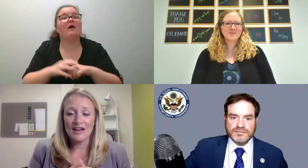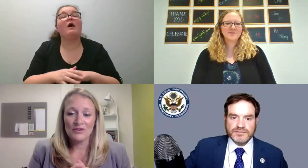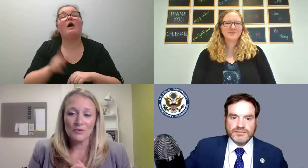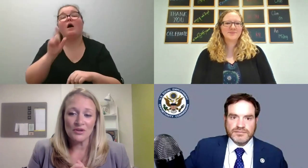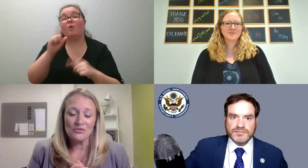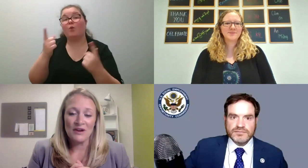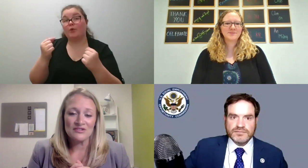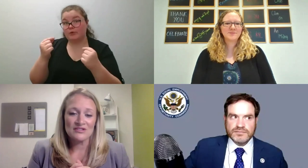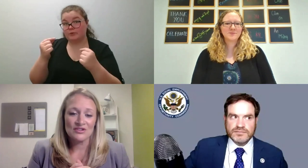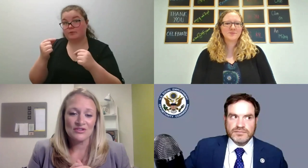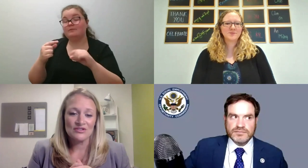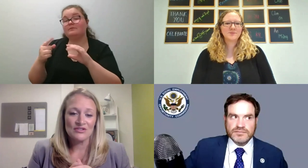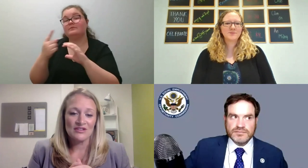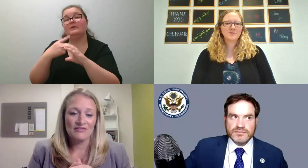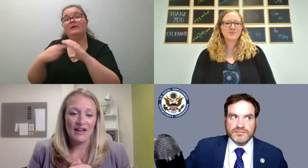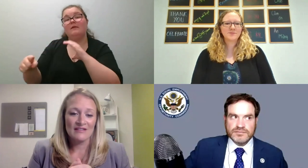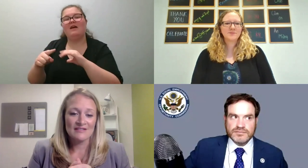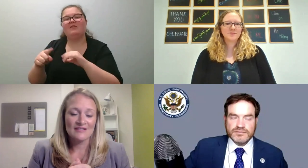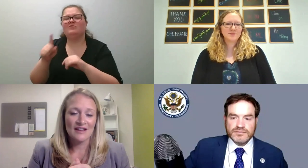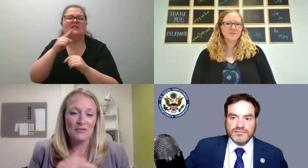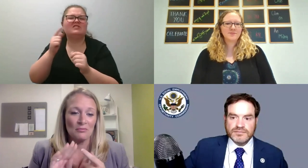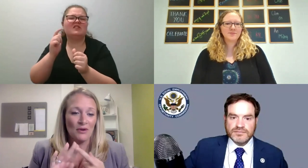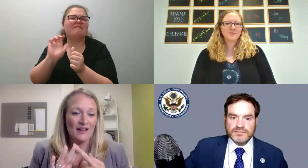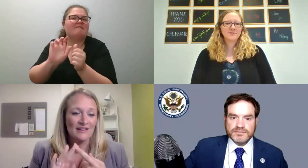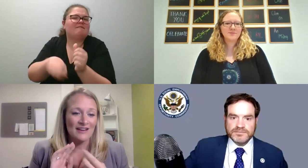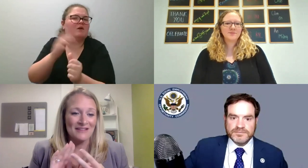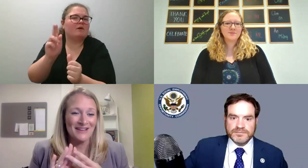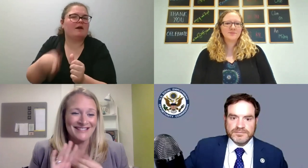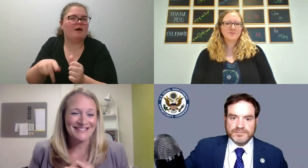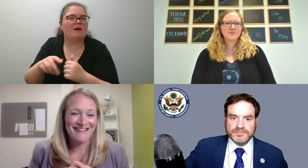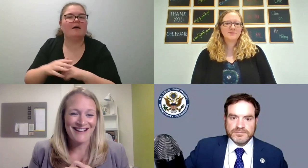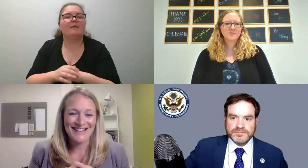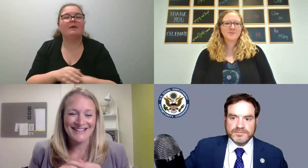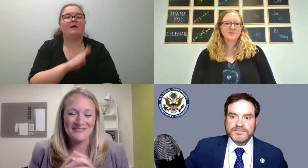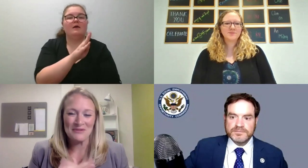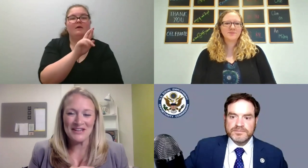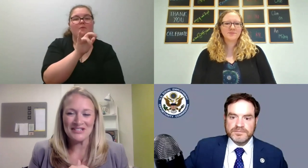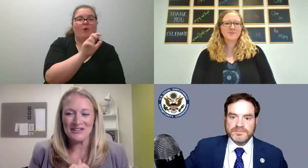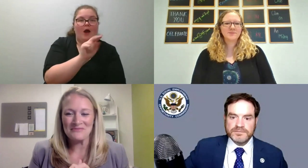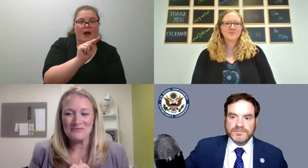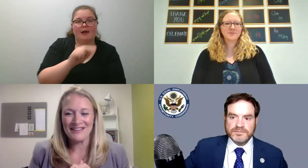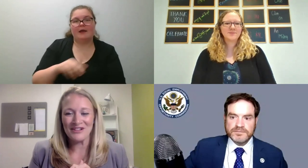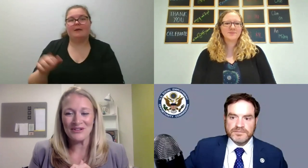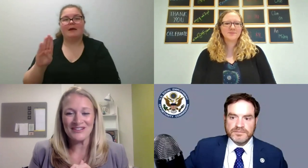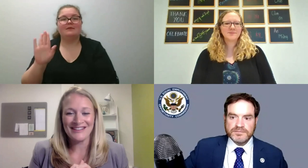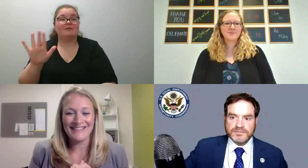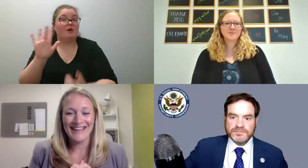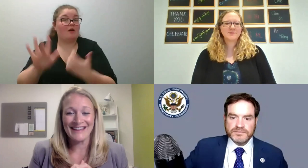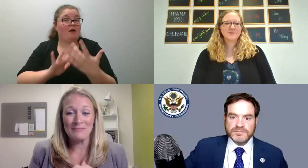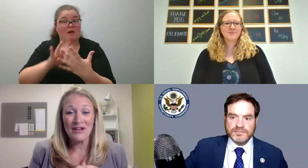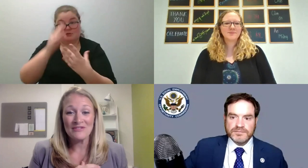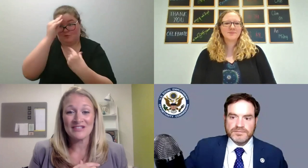to everyone who registered to the event. Brien and Betsy's contact information will be included in that email.